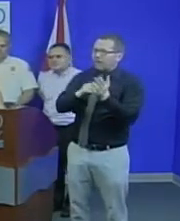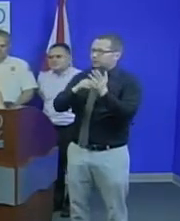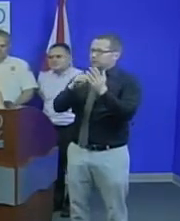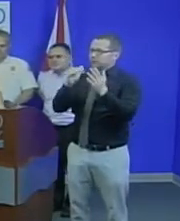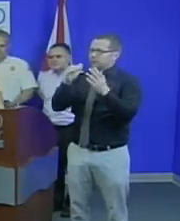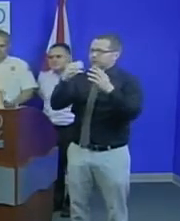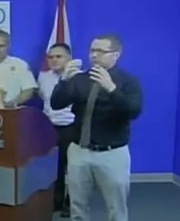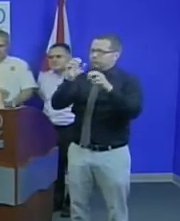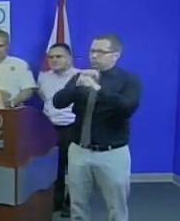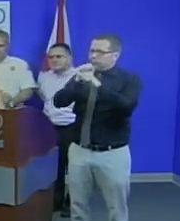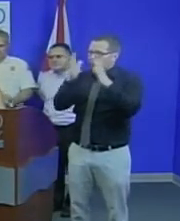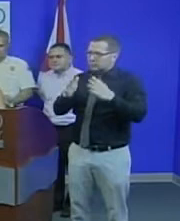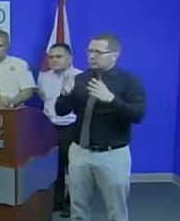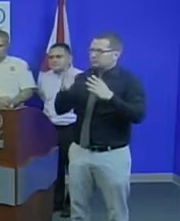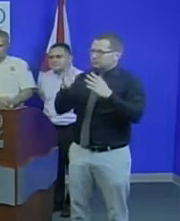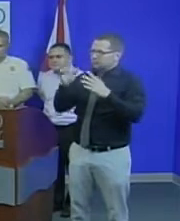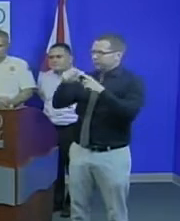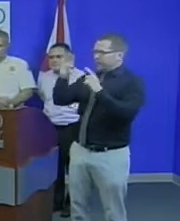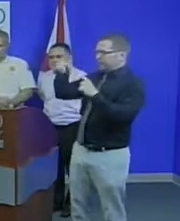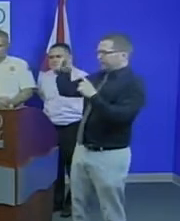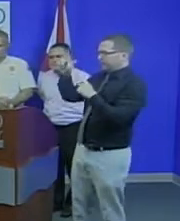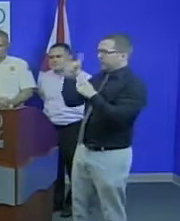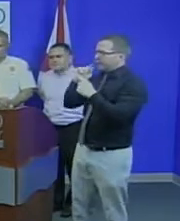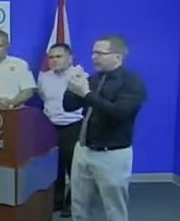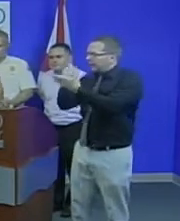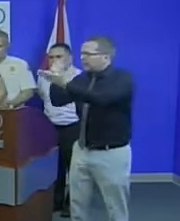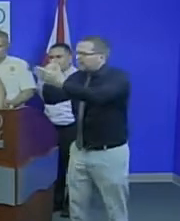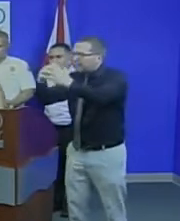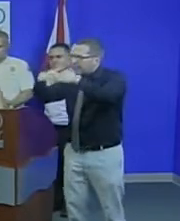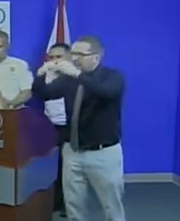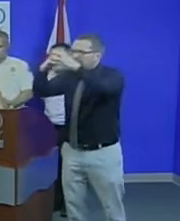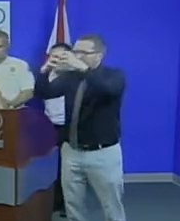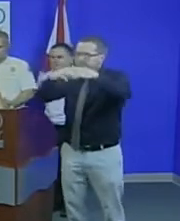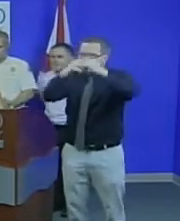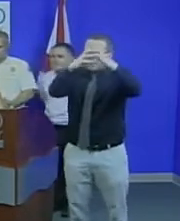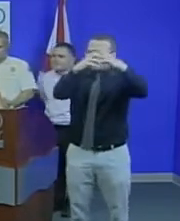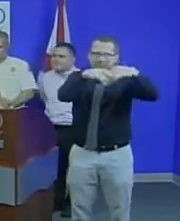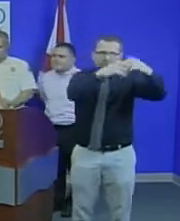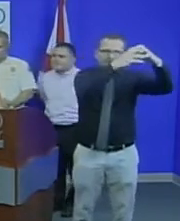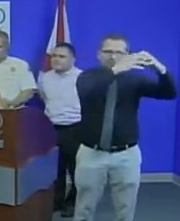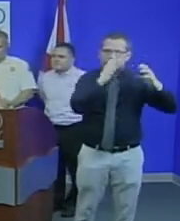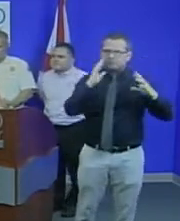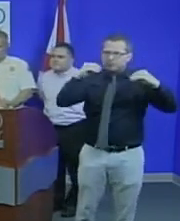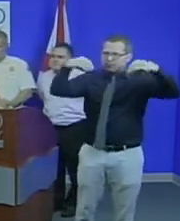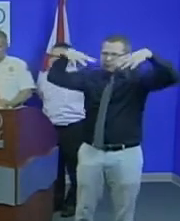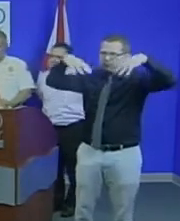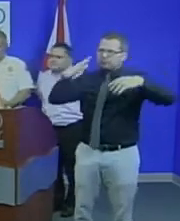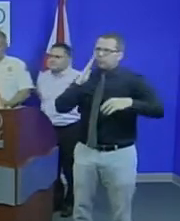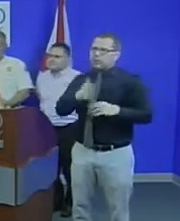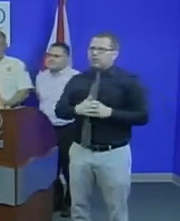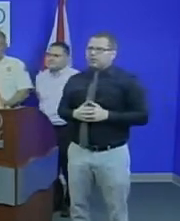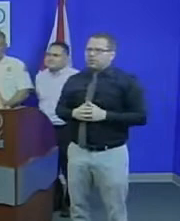YOU'RE ABLE TO UTILIZE A PHONE YOU C CALL 31 TO REPORT THAT AS WELL.